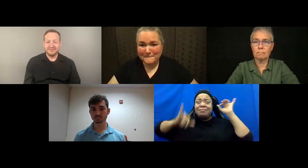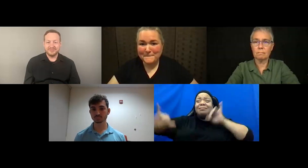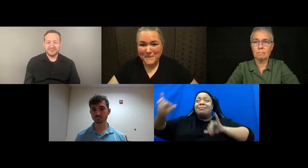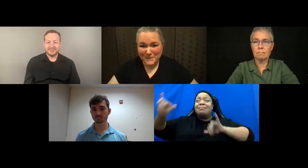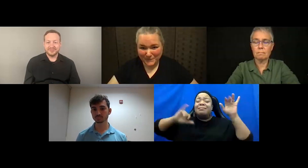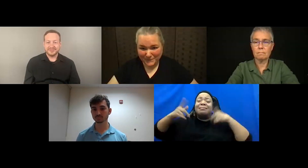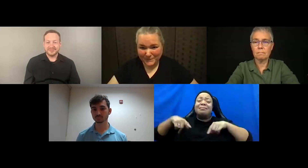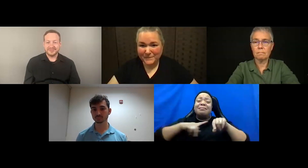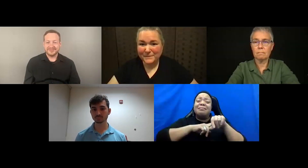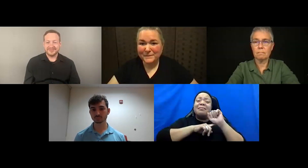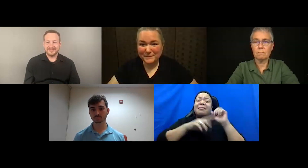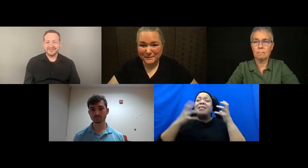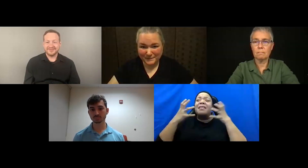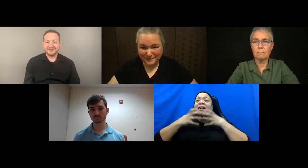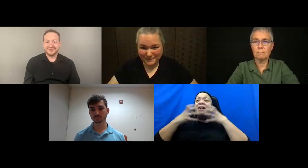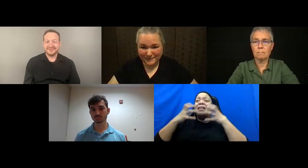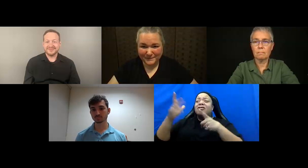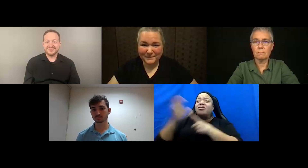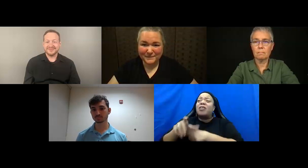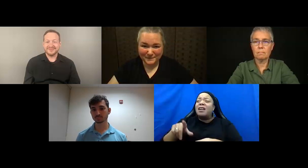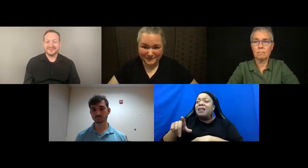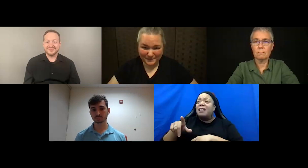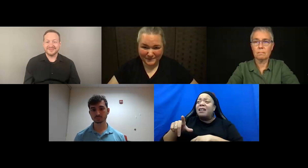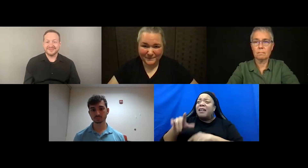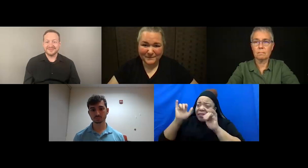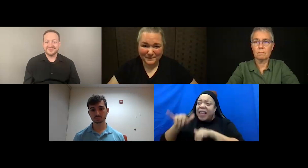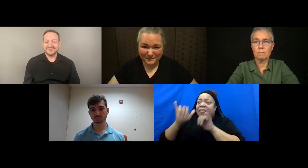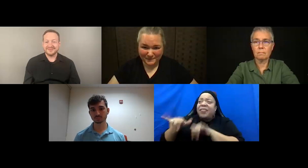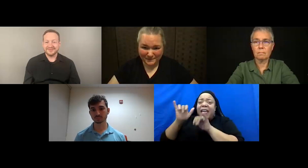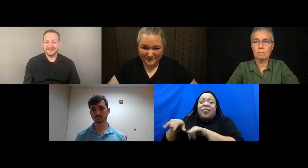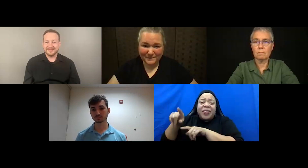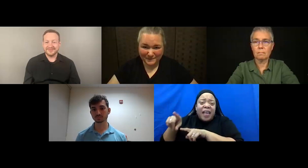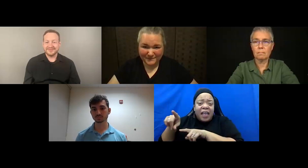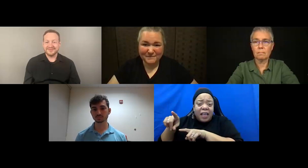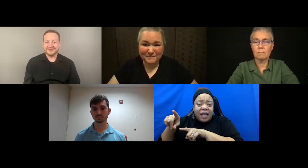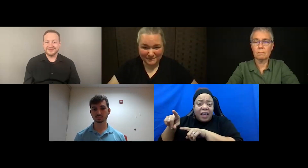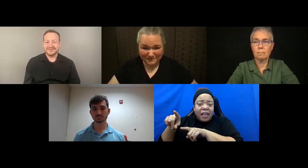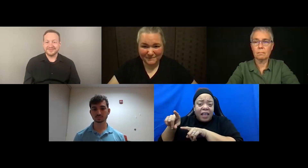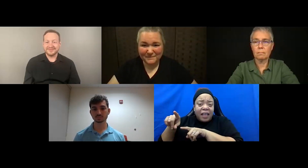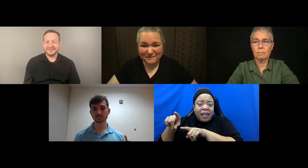If we're thinking about, 'Oh this is the best, exactly what we want!'